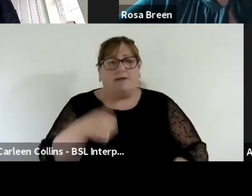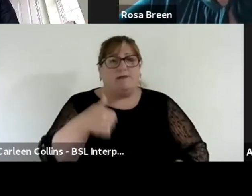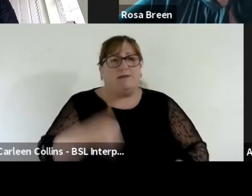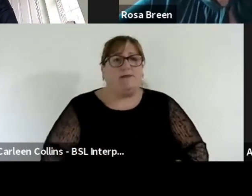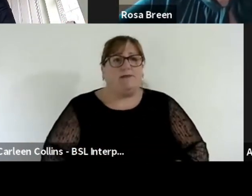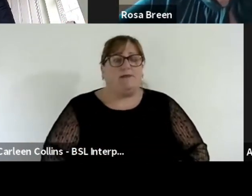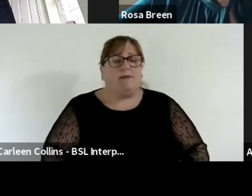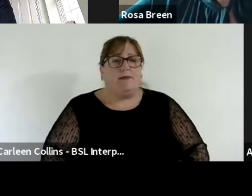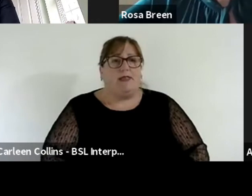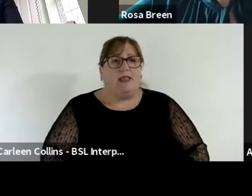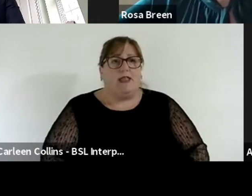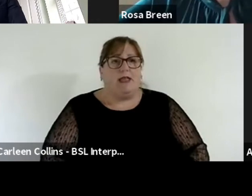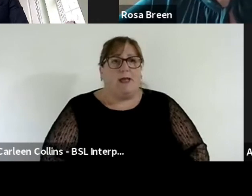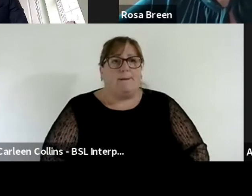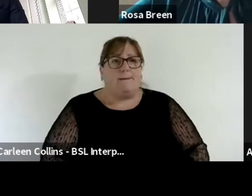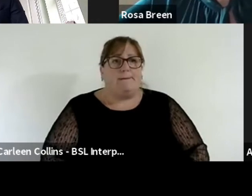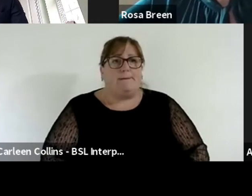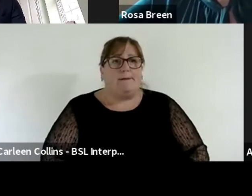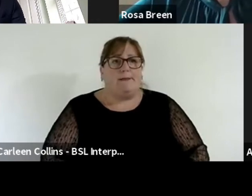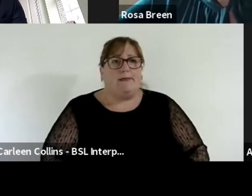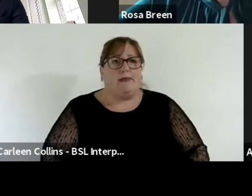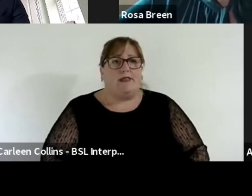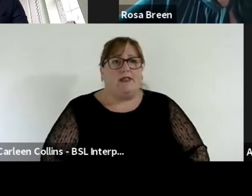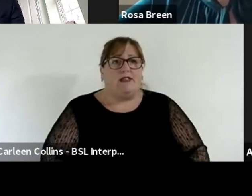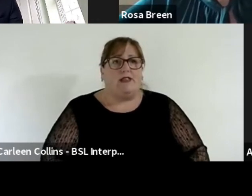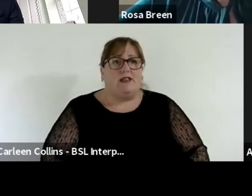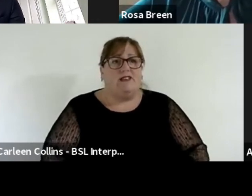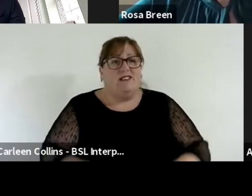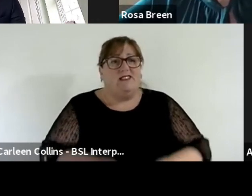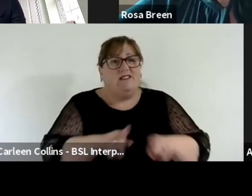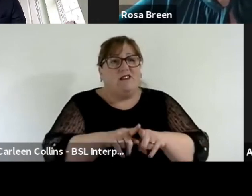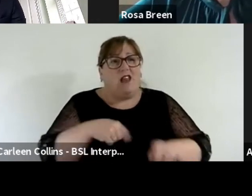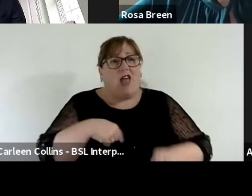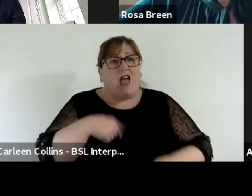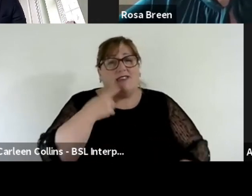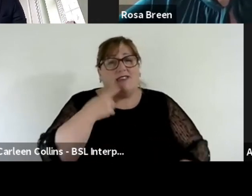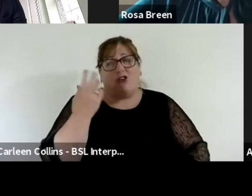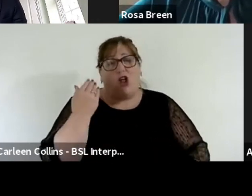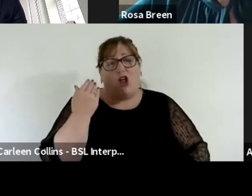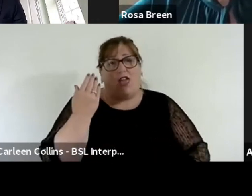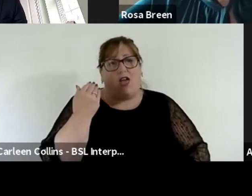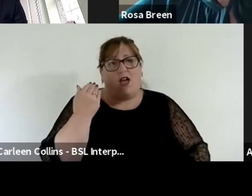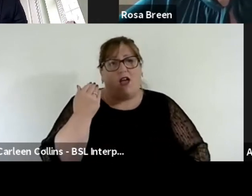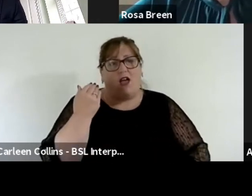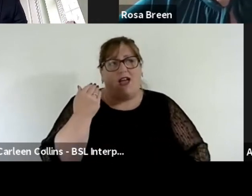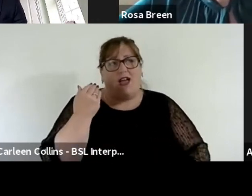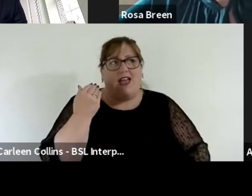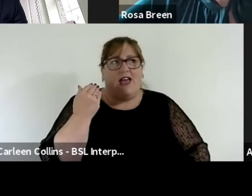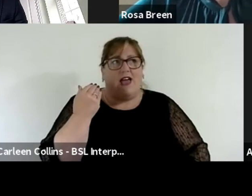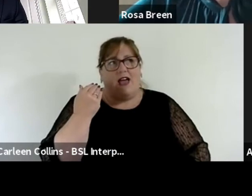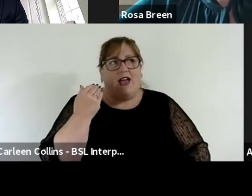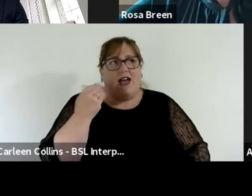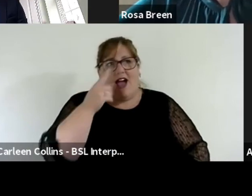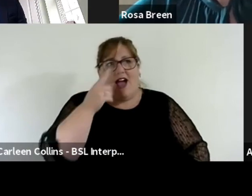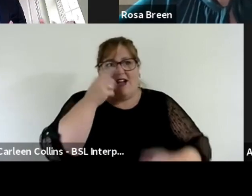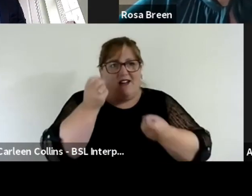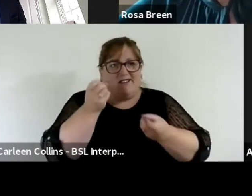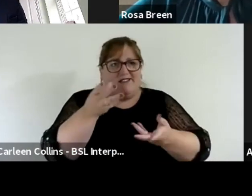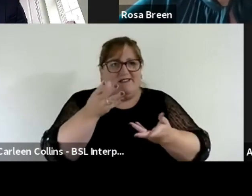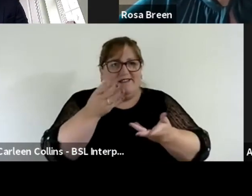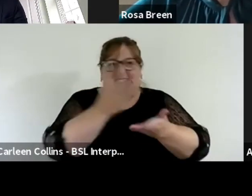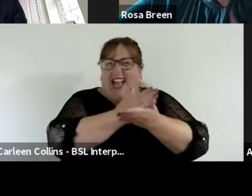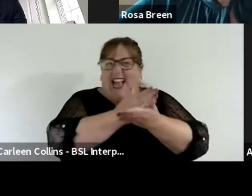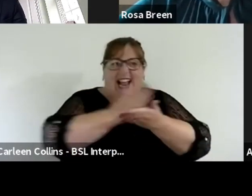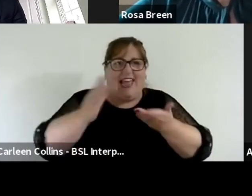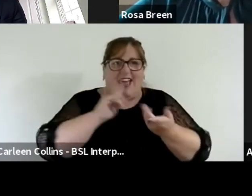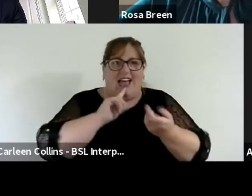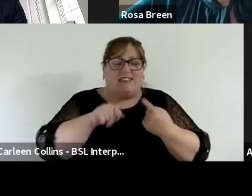speckive?